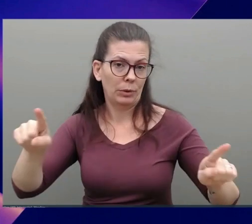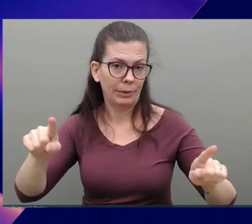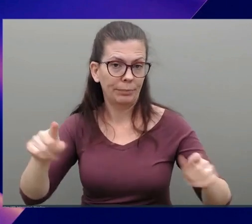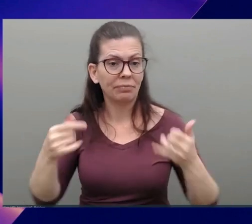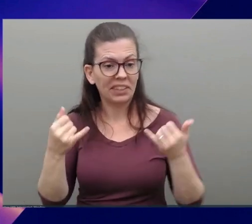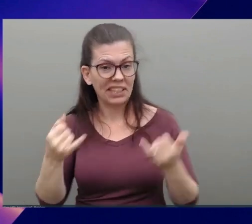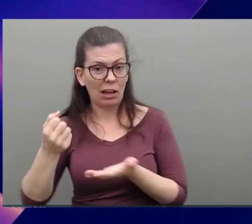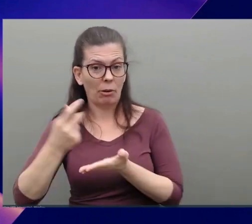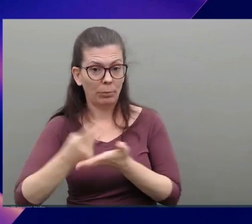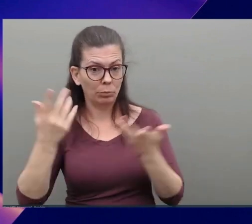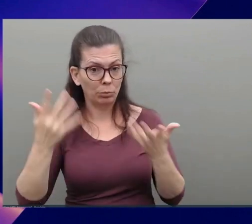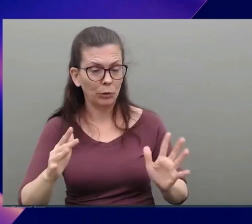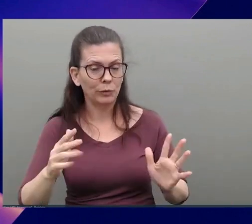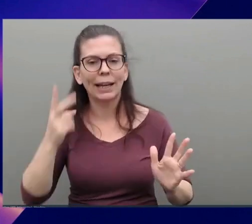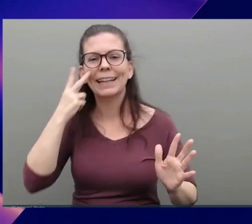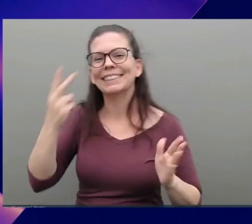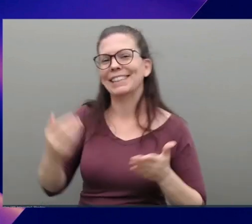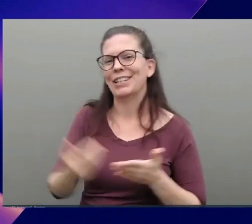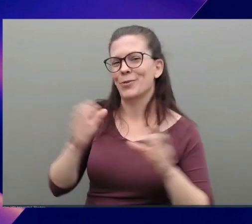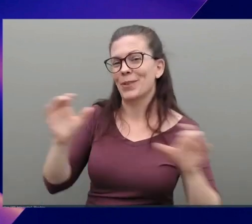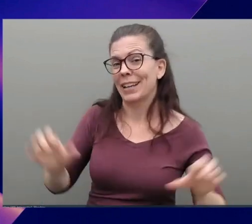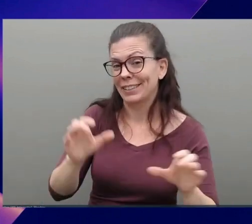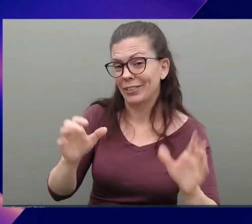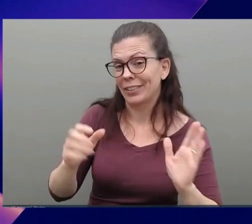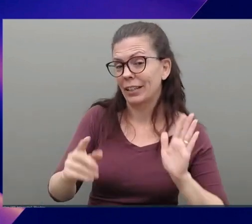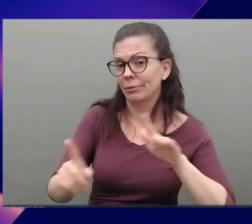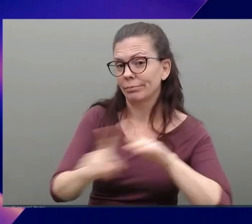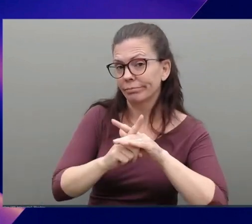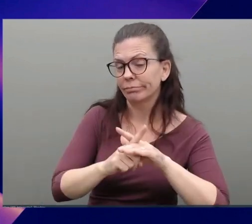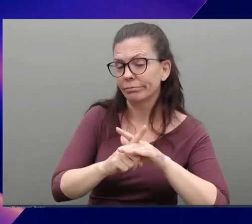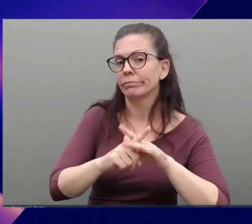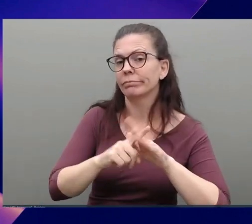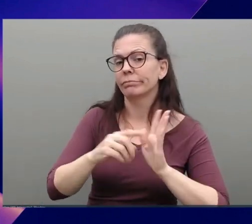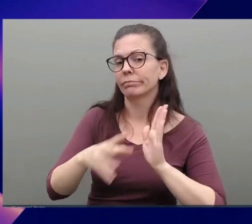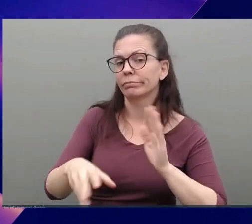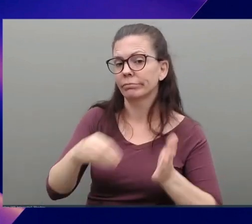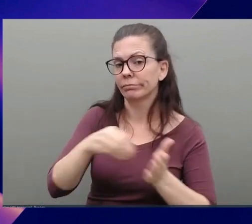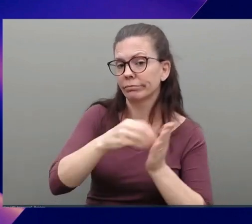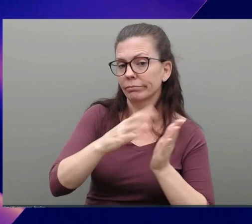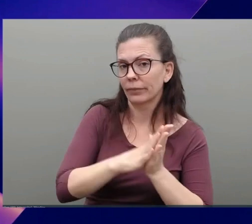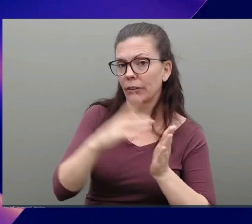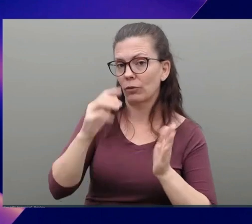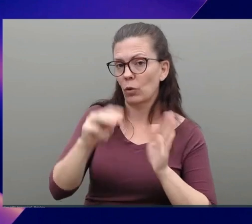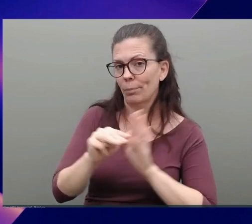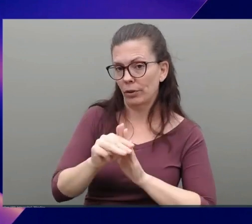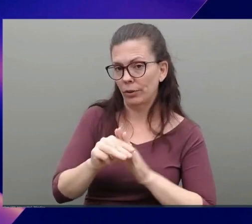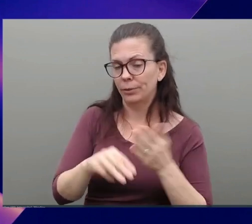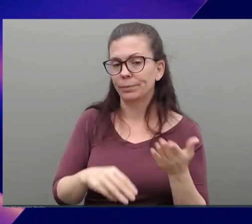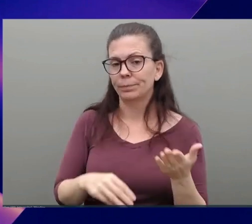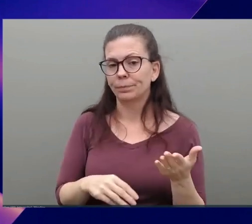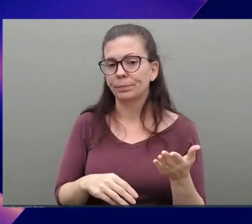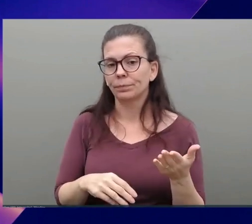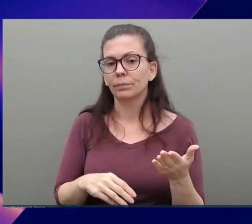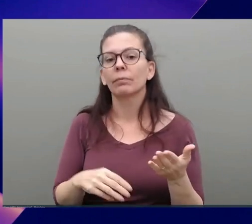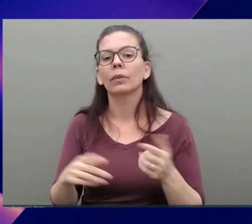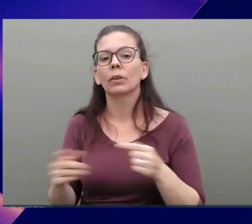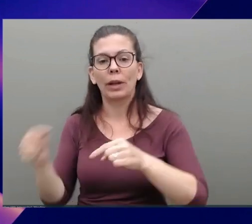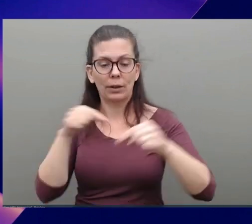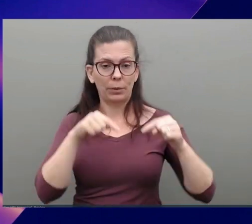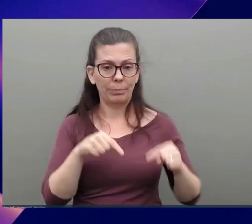I see a new activity that's been logged to the model. And when I go back to this list of model versions,